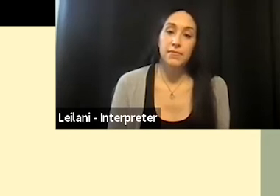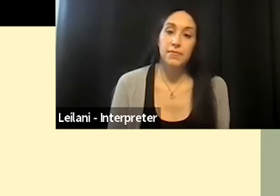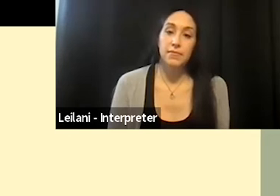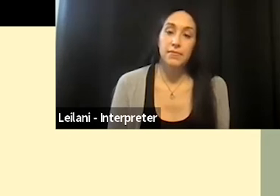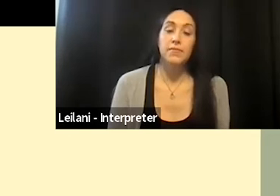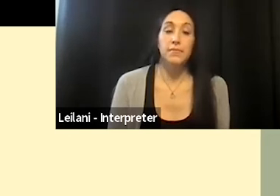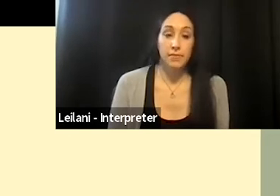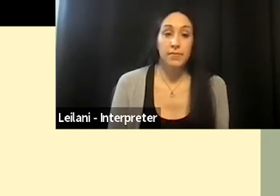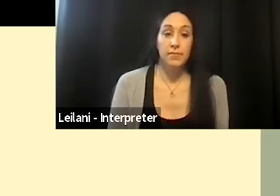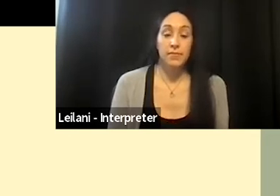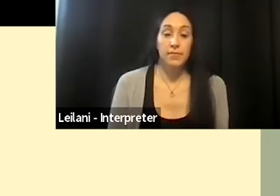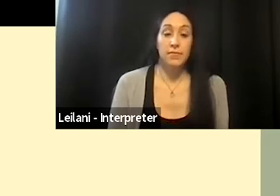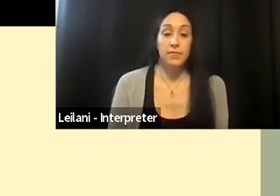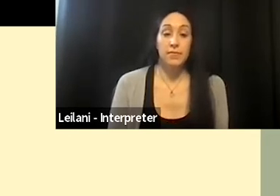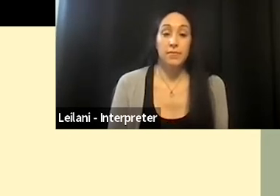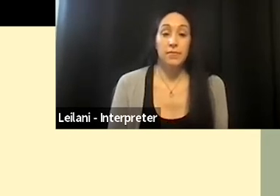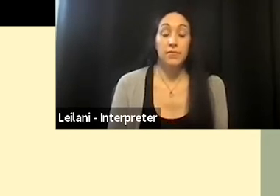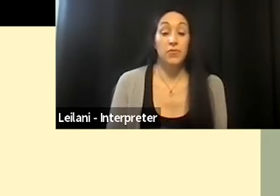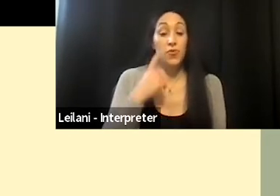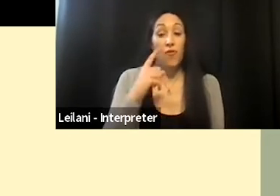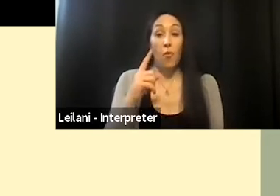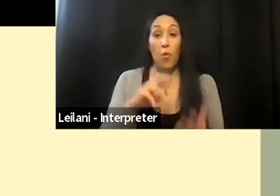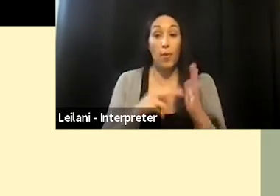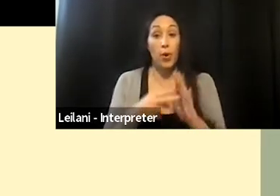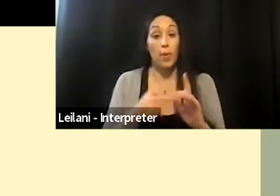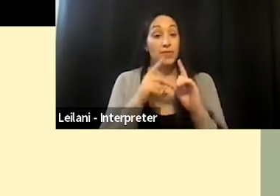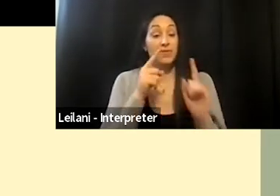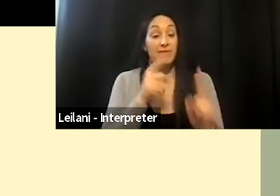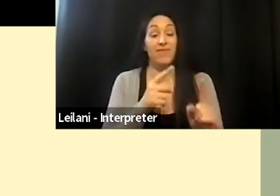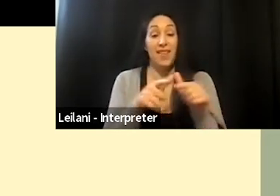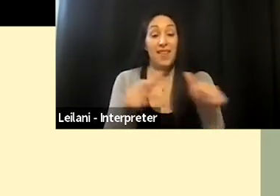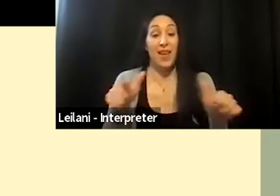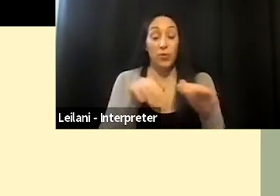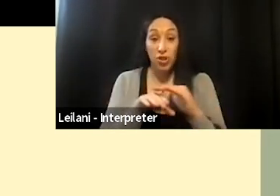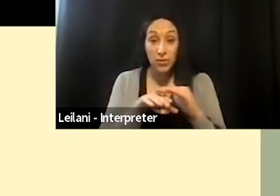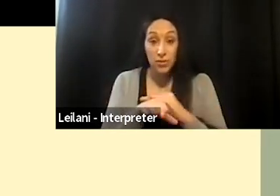So in order to establish language justice and this organization's commitment to language justice,